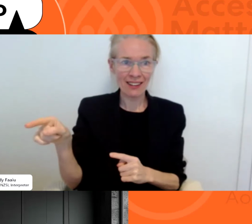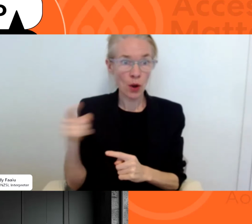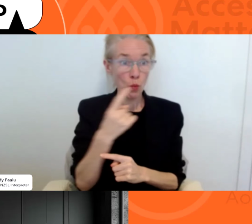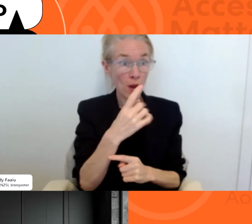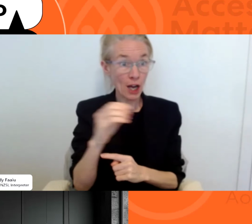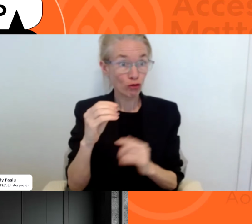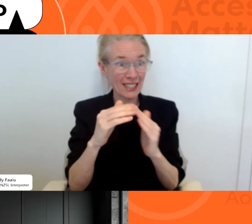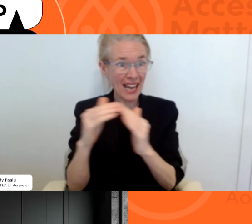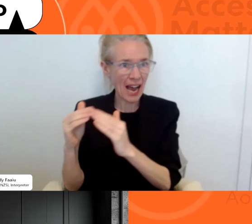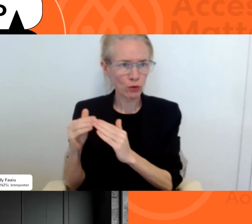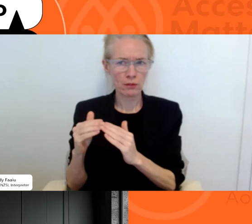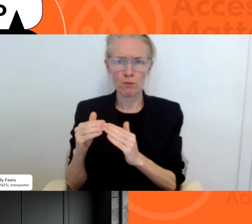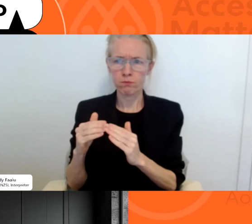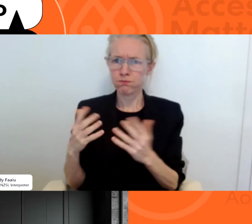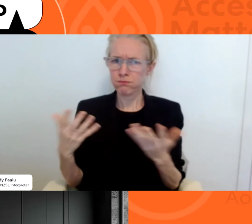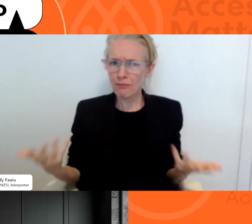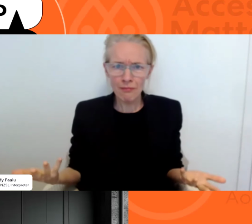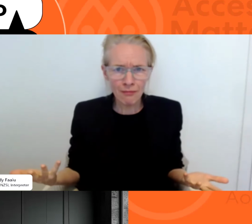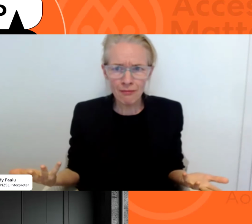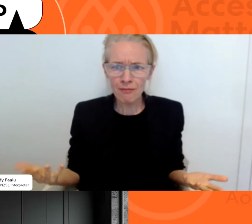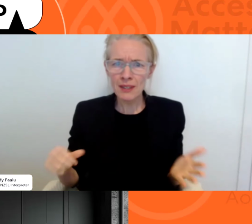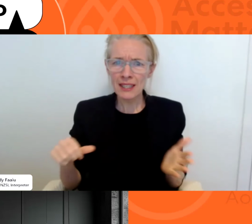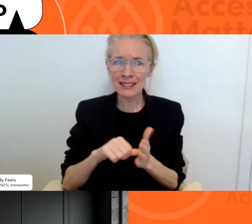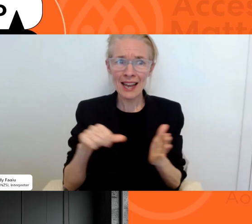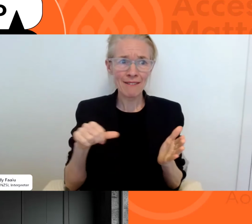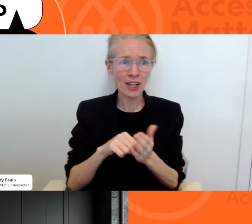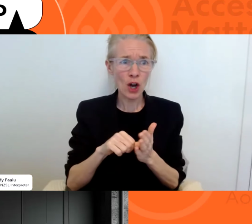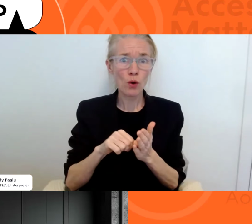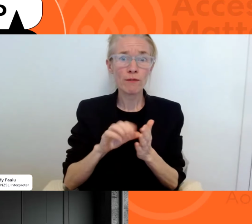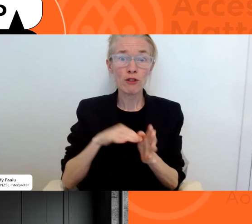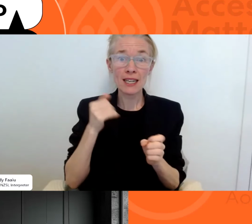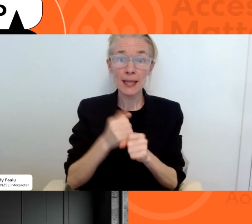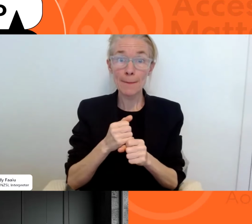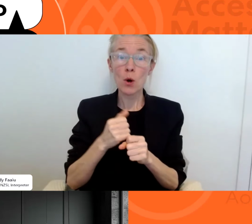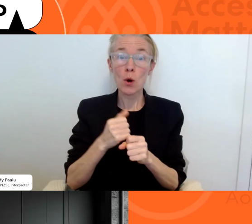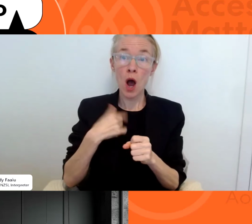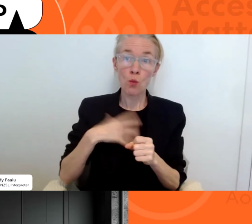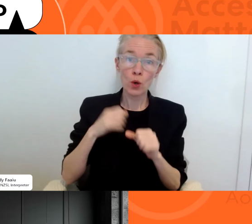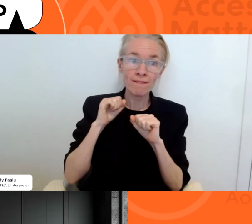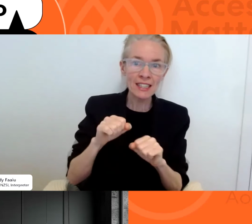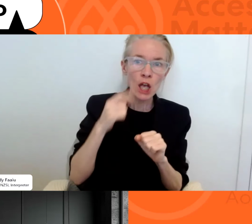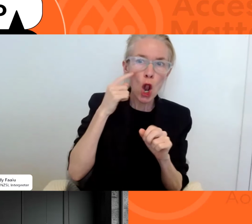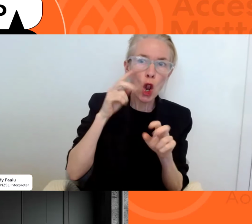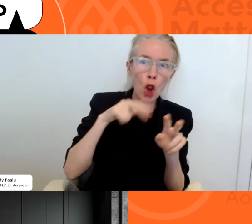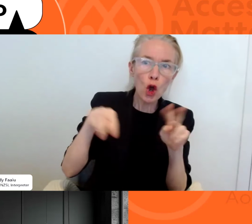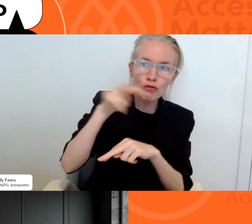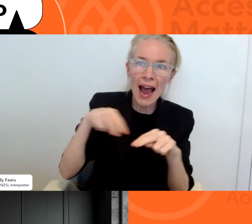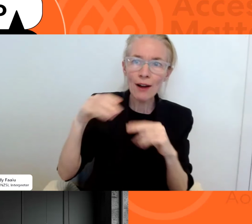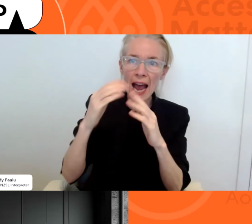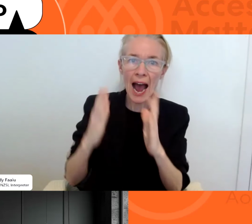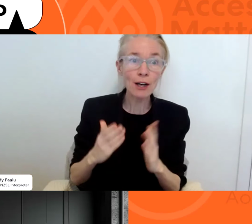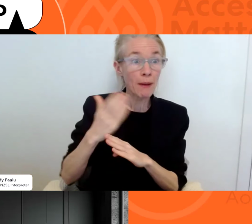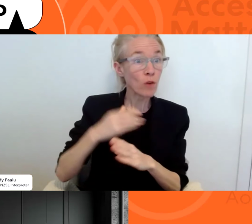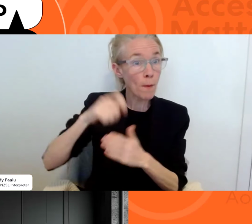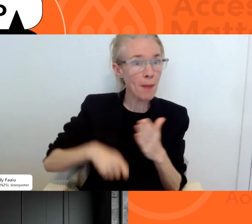mind buy a house? And there a number of barriers outside of the built environment to a disabled person buying a house in the first place.